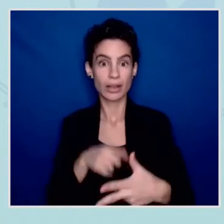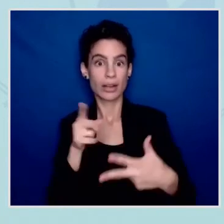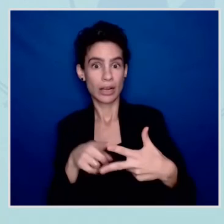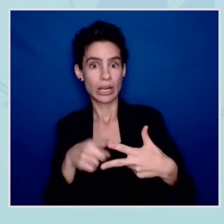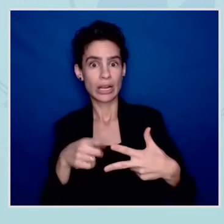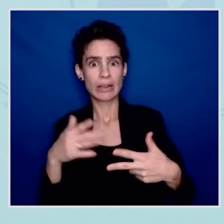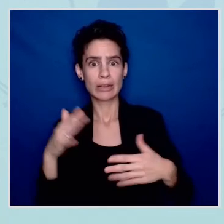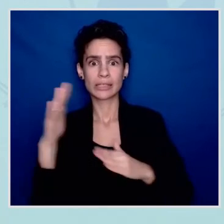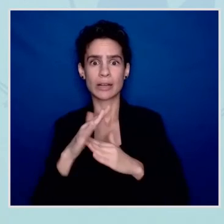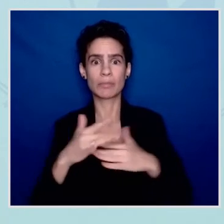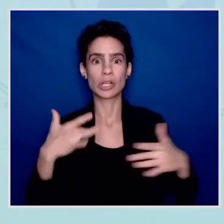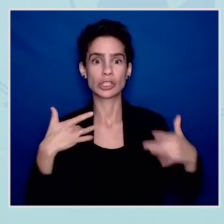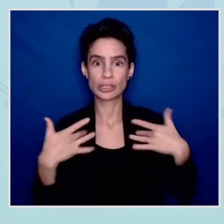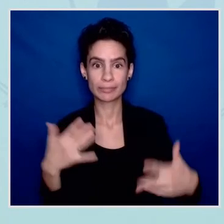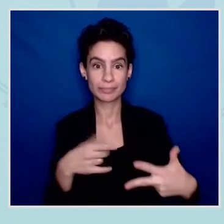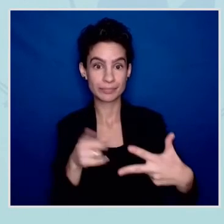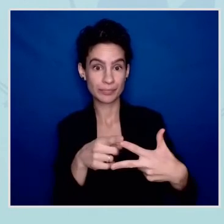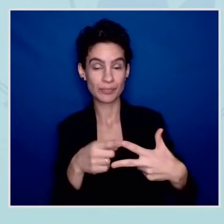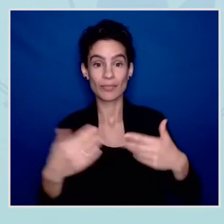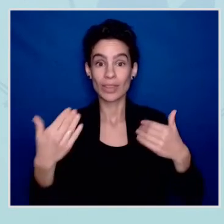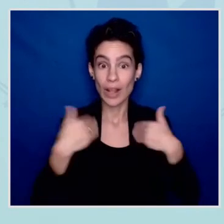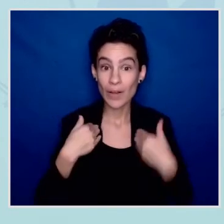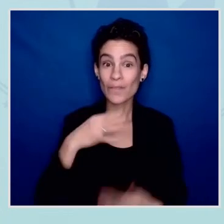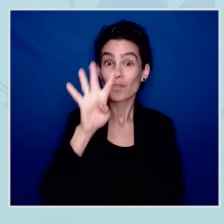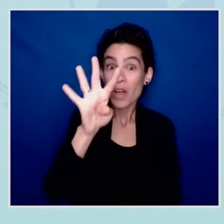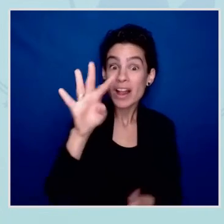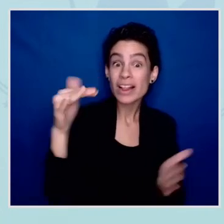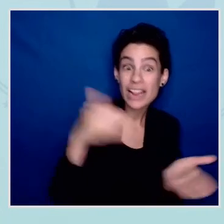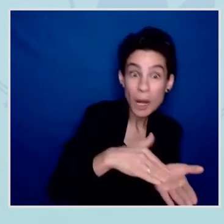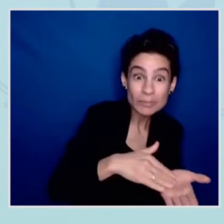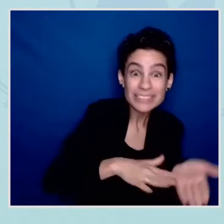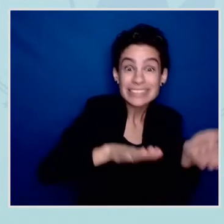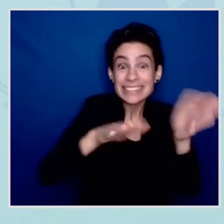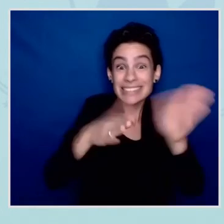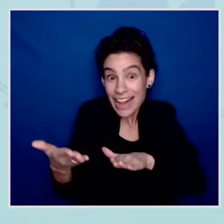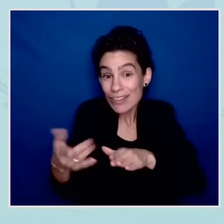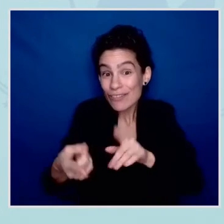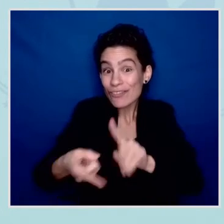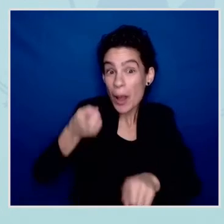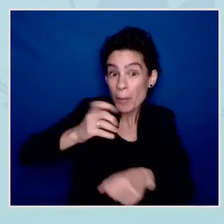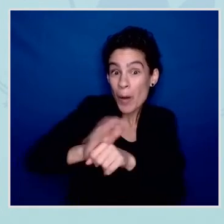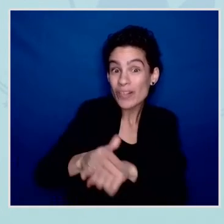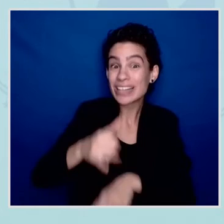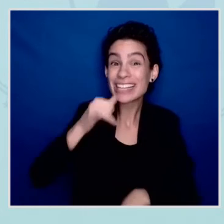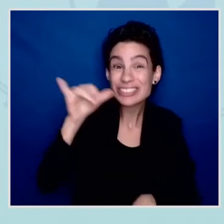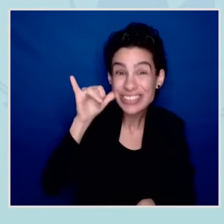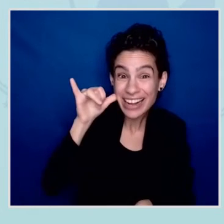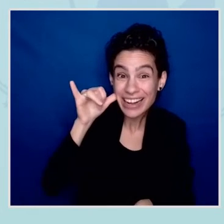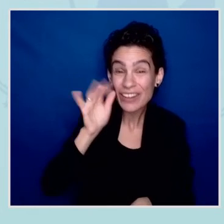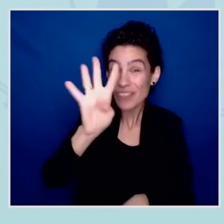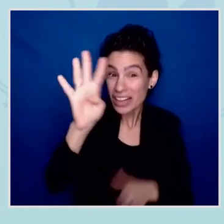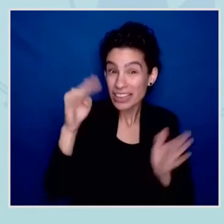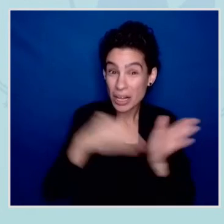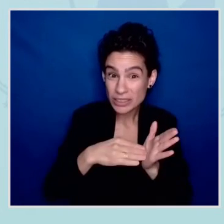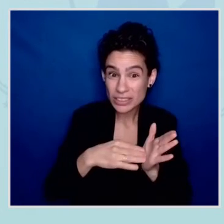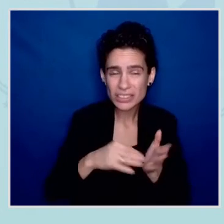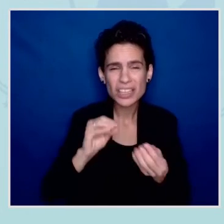PEOPLE'S ARMS, THE WAY IT IS BEING DONE NOW HAS BEEN VERY,